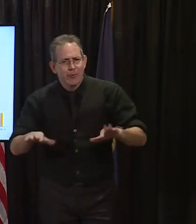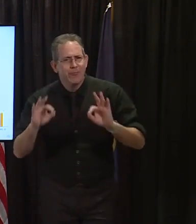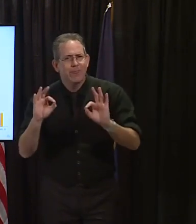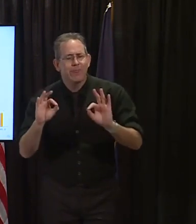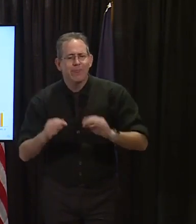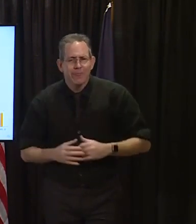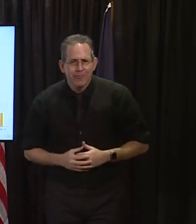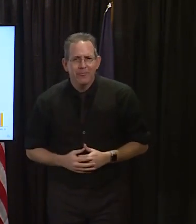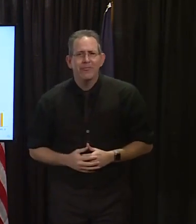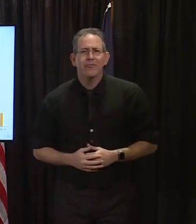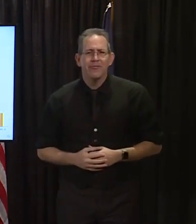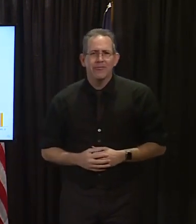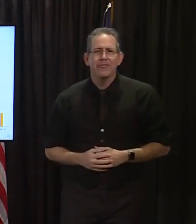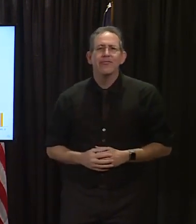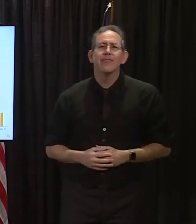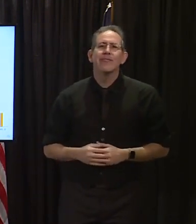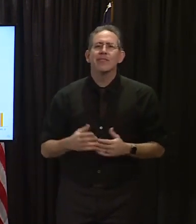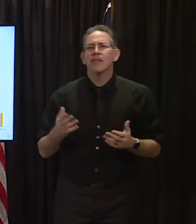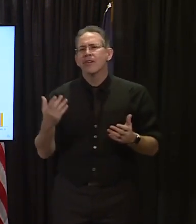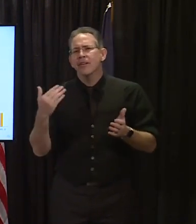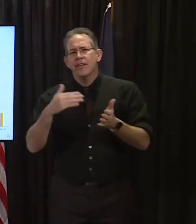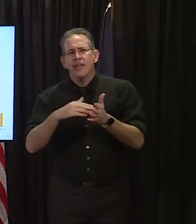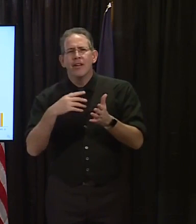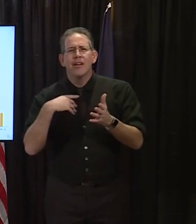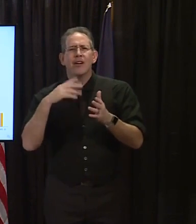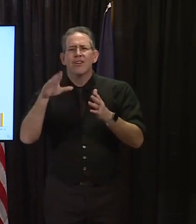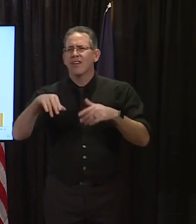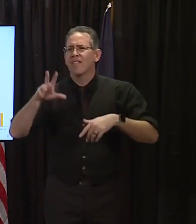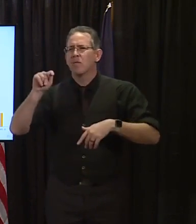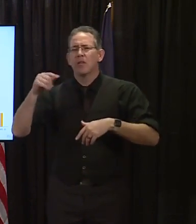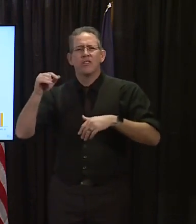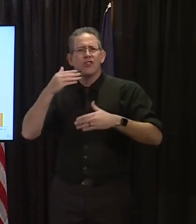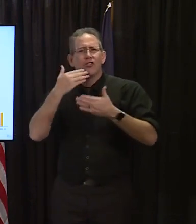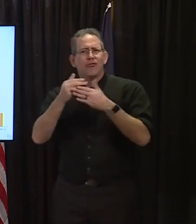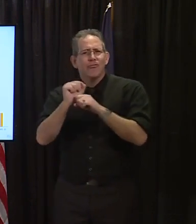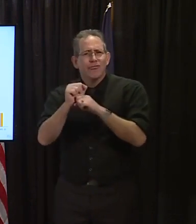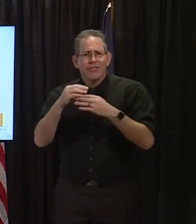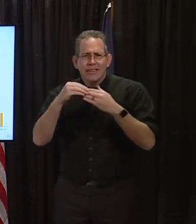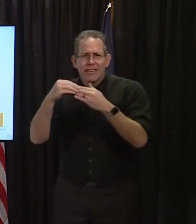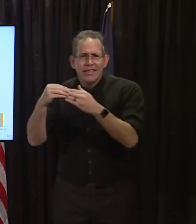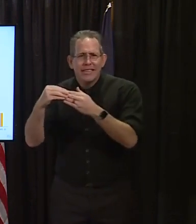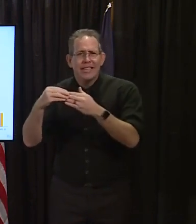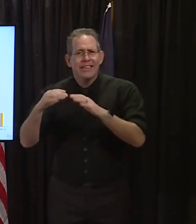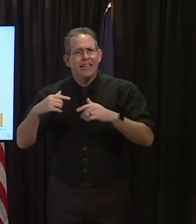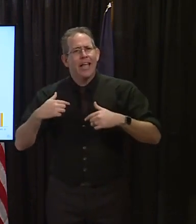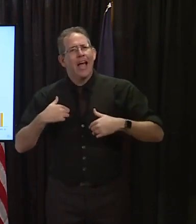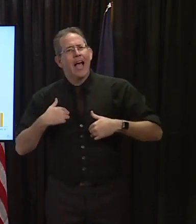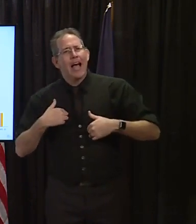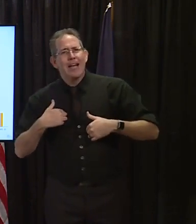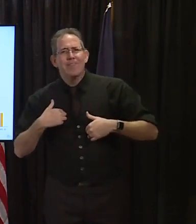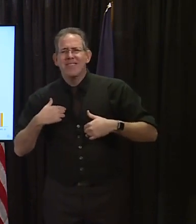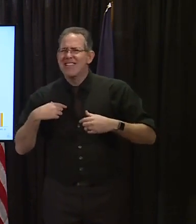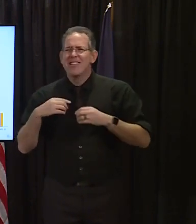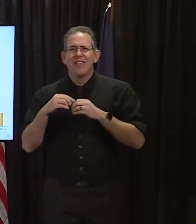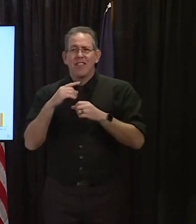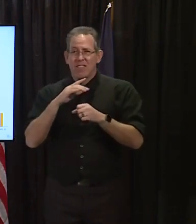vaccinated. So again, nation leading, we'd like to see that higher of course. And certainly encourage parents to take advantage of that as a means of keeping